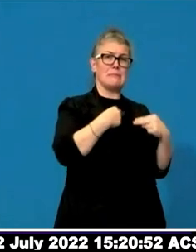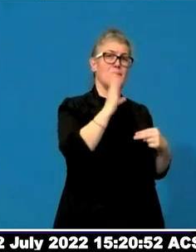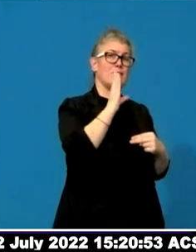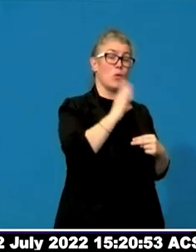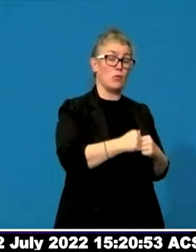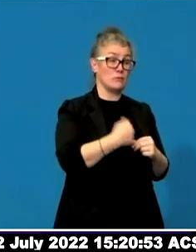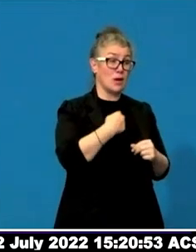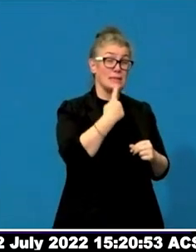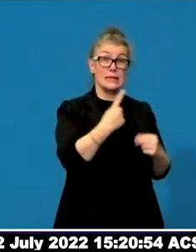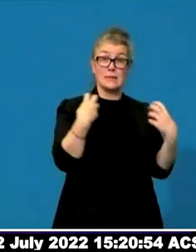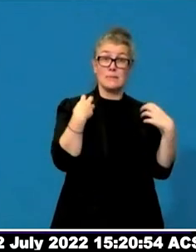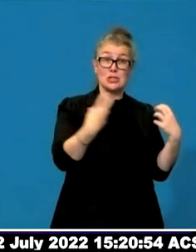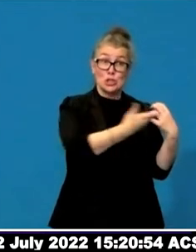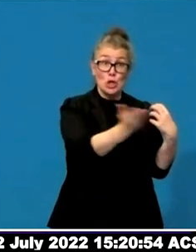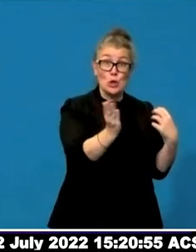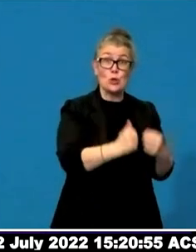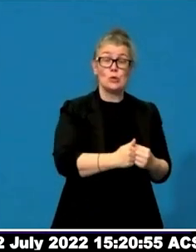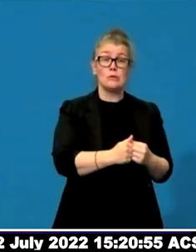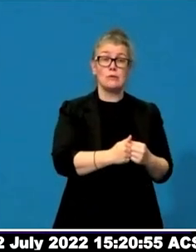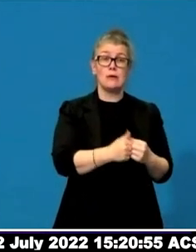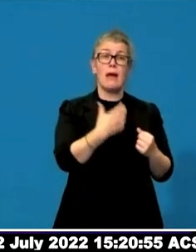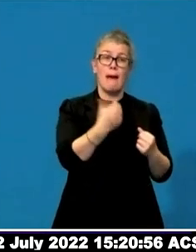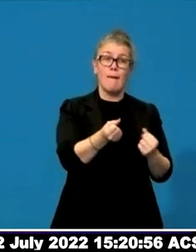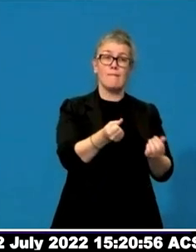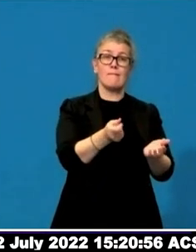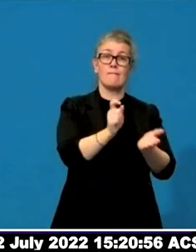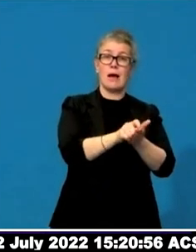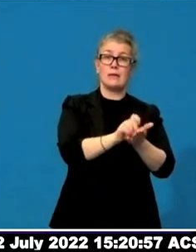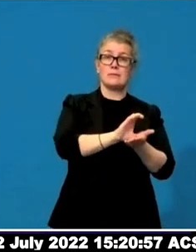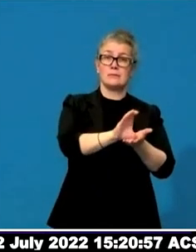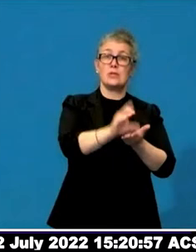you guys have some kind of funding to allow you to do engagement properly.